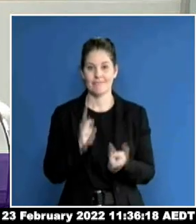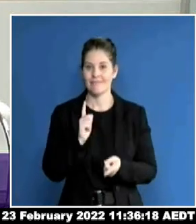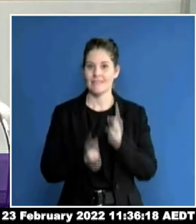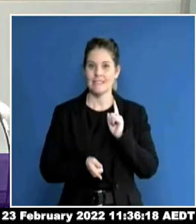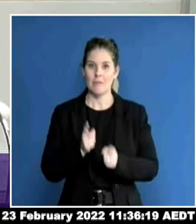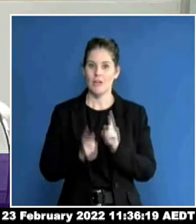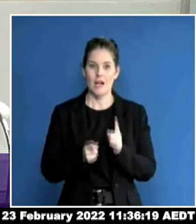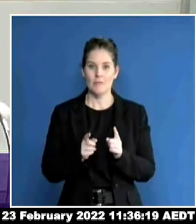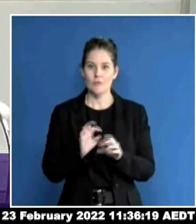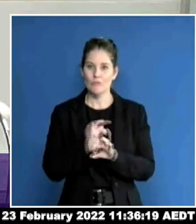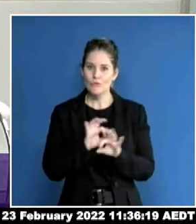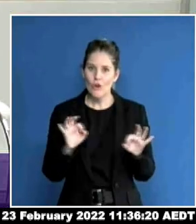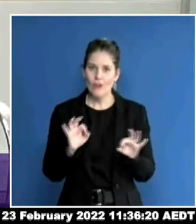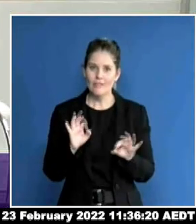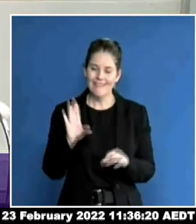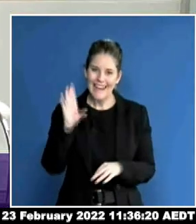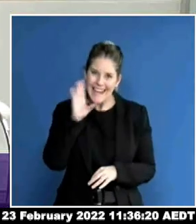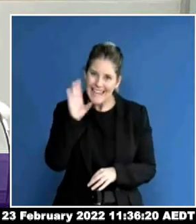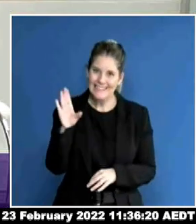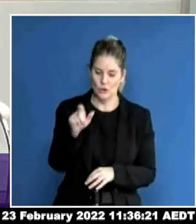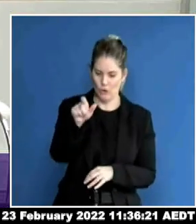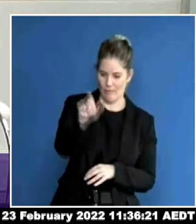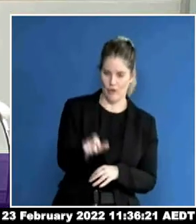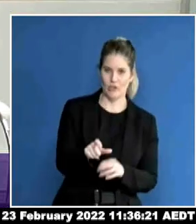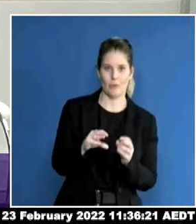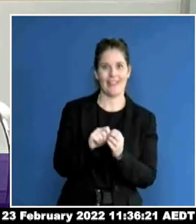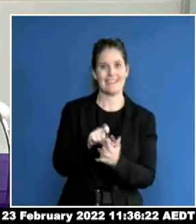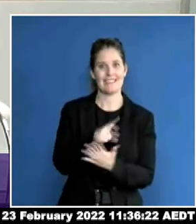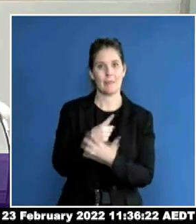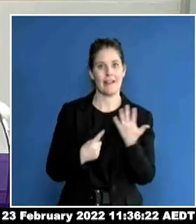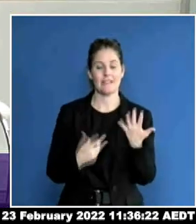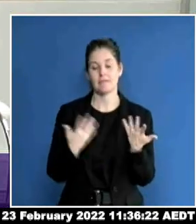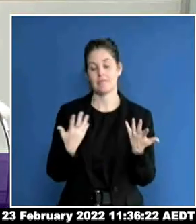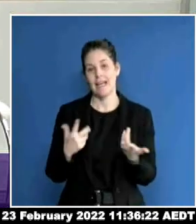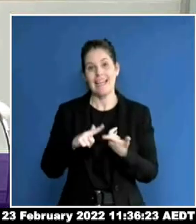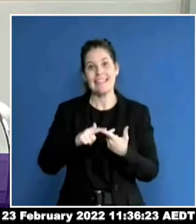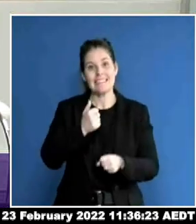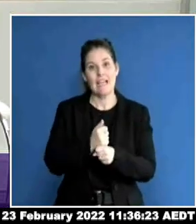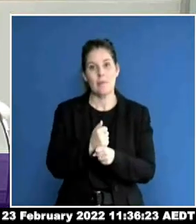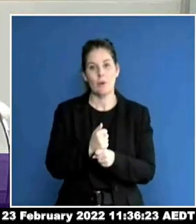young person. And so, for example, expecting just full-time work immediately is something